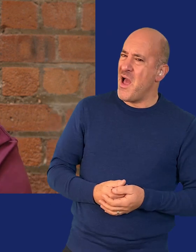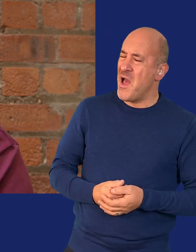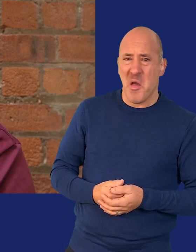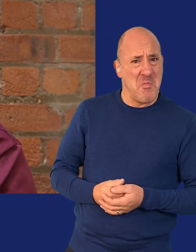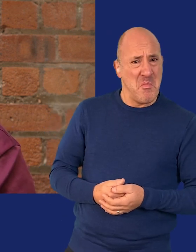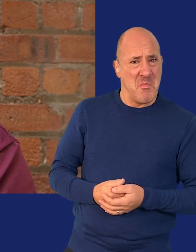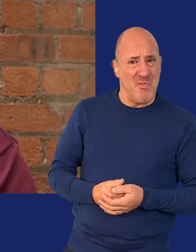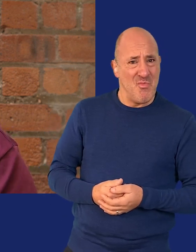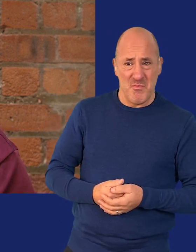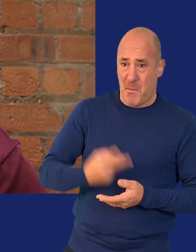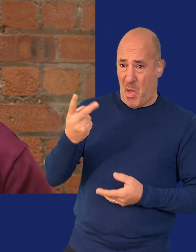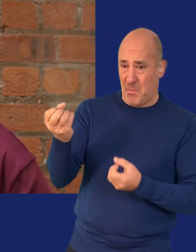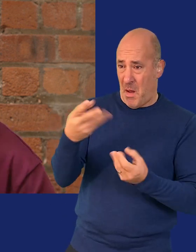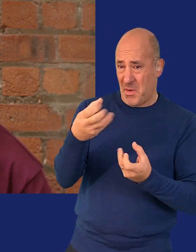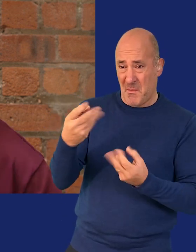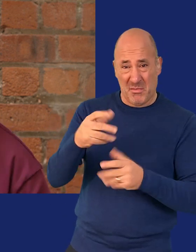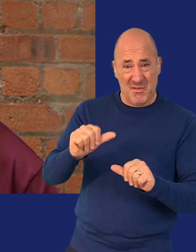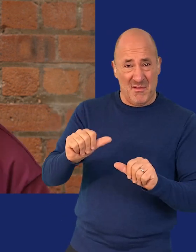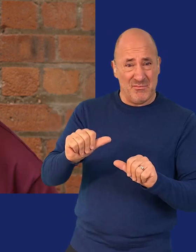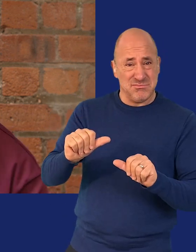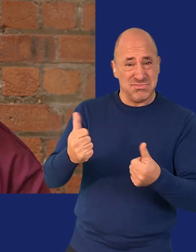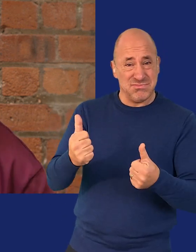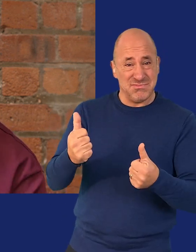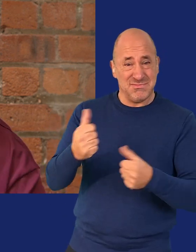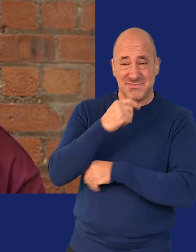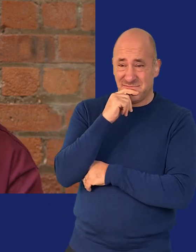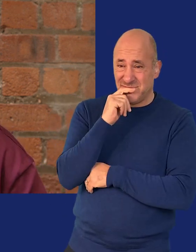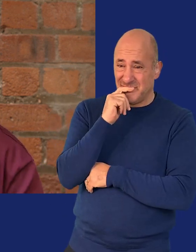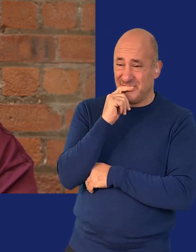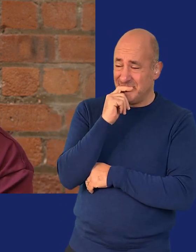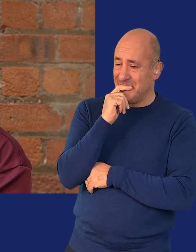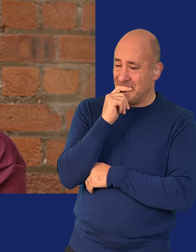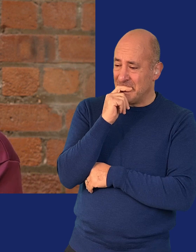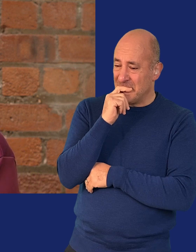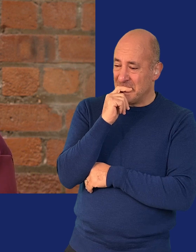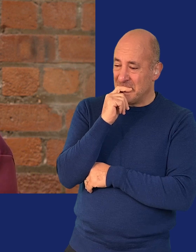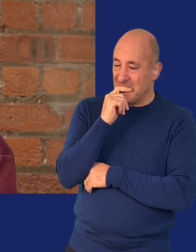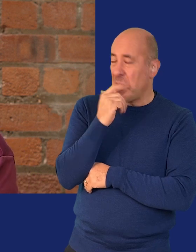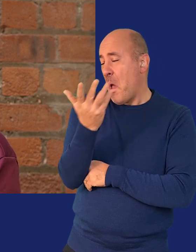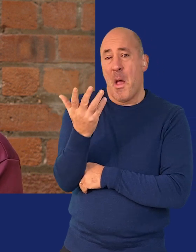No, I think, I think it's been covered really well, it's, I think it's about,